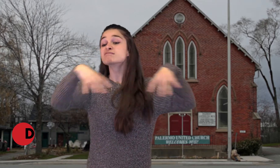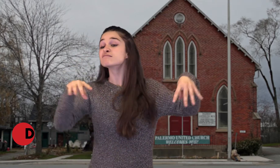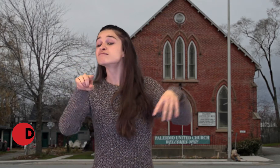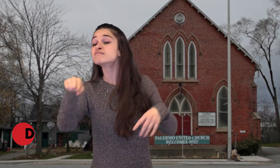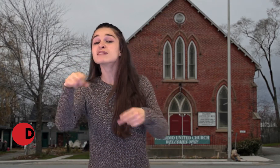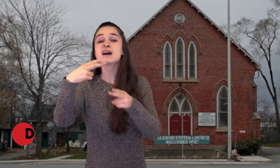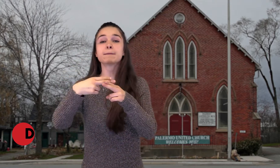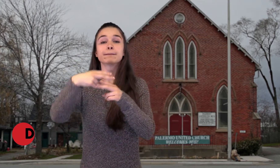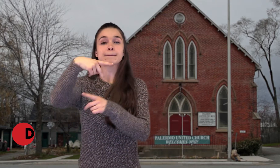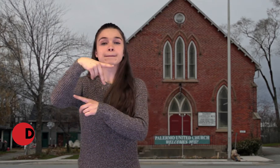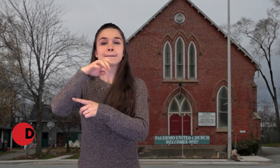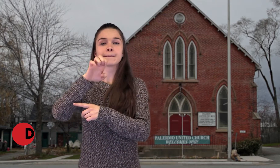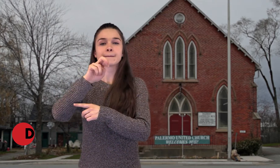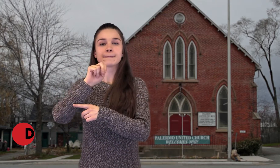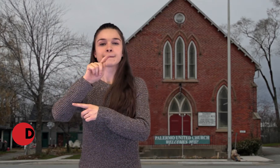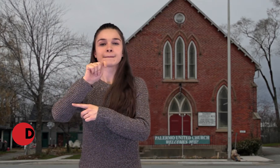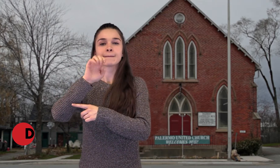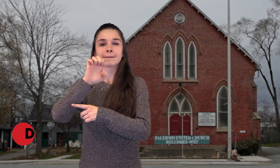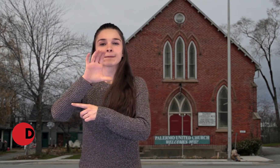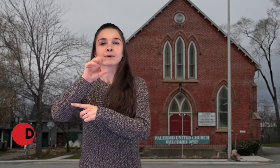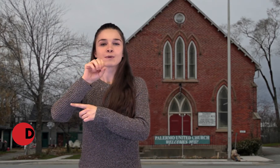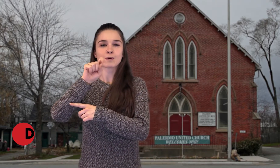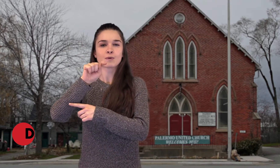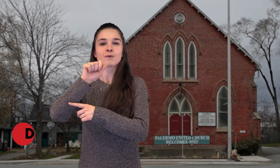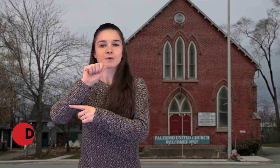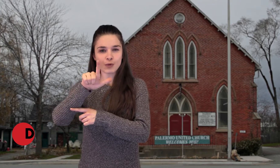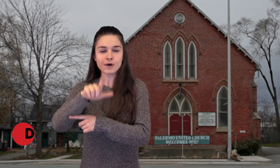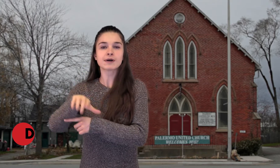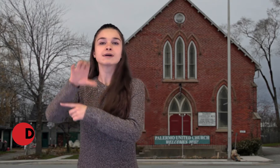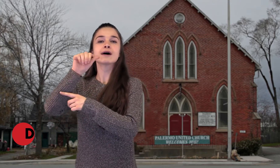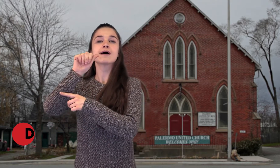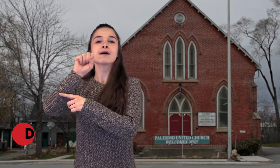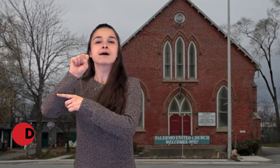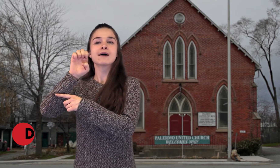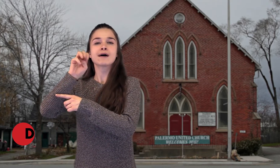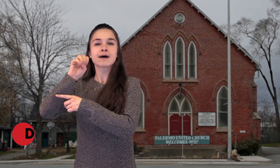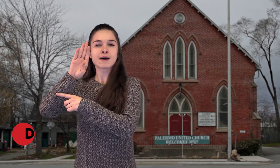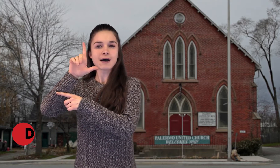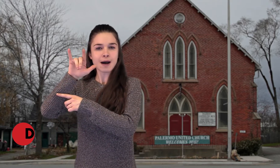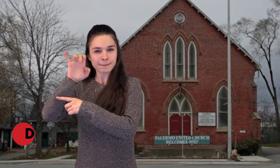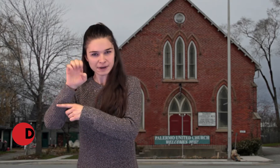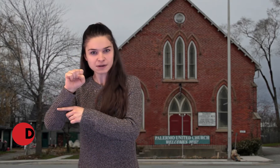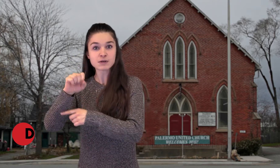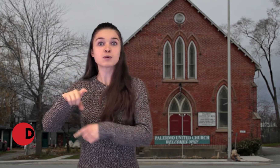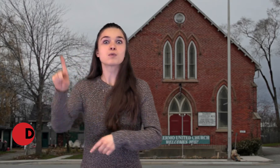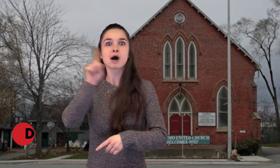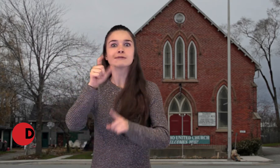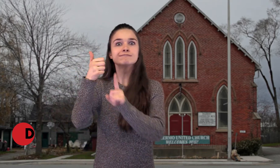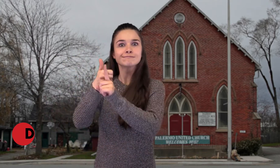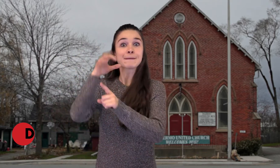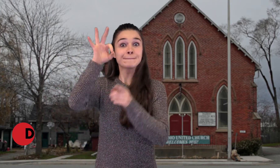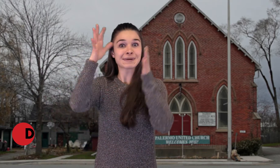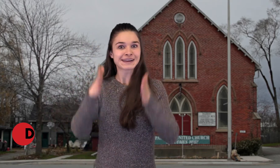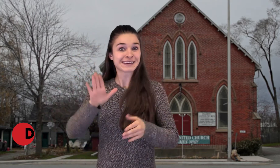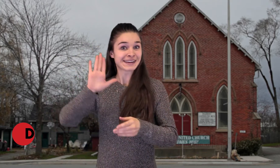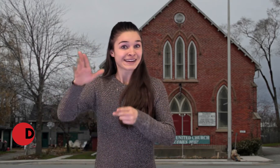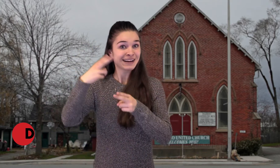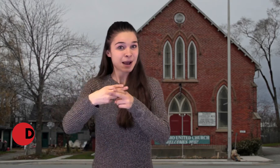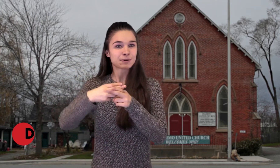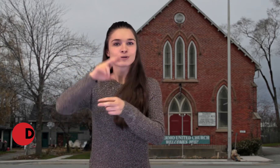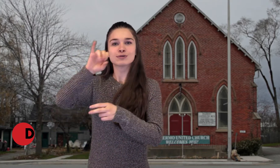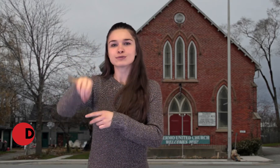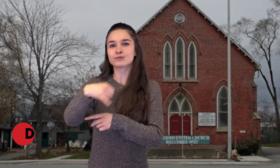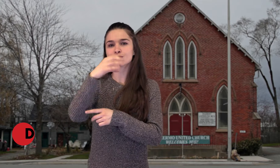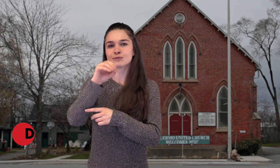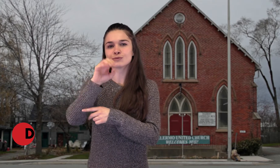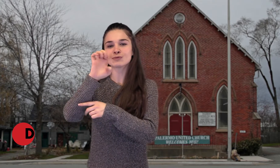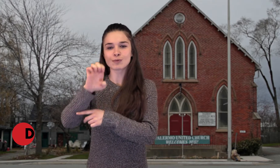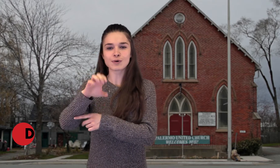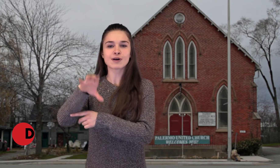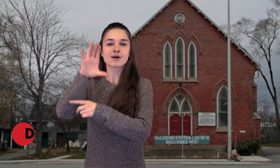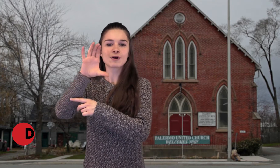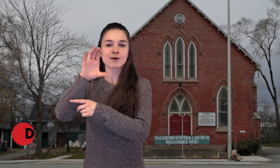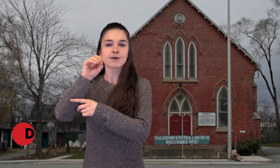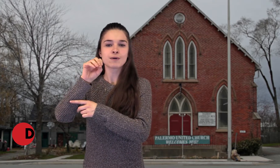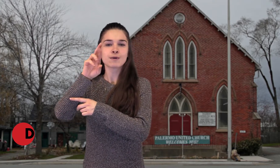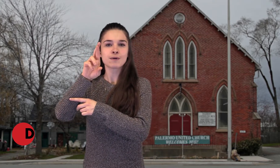Another Christian denomination is Pentecostal Assemblies where Pastor